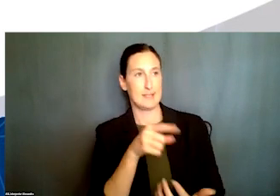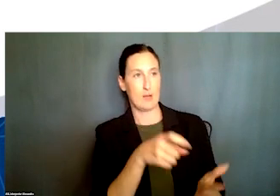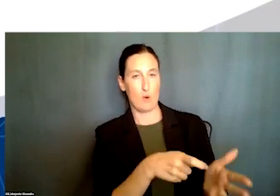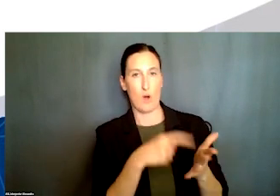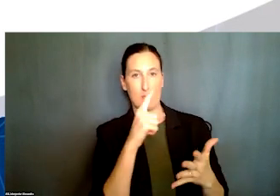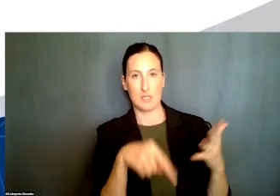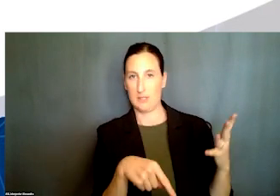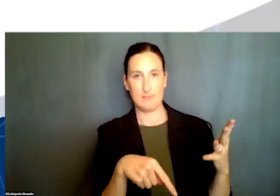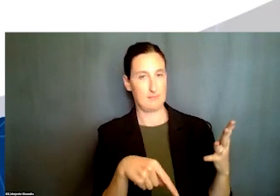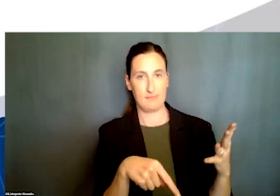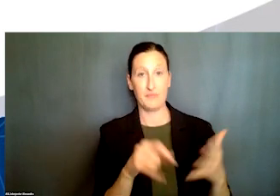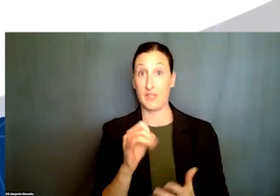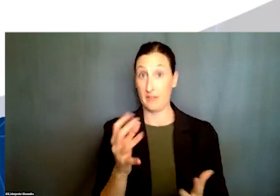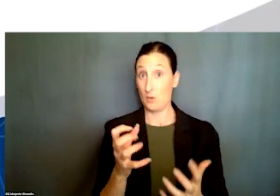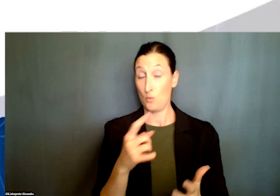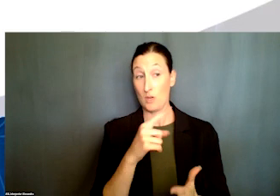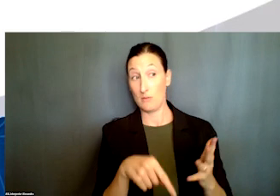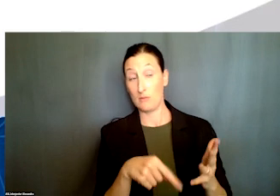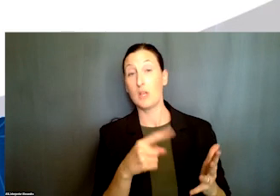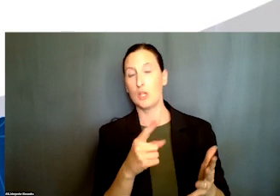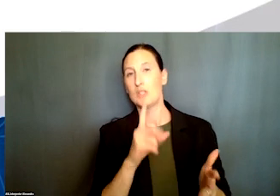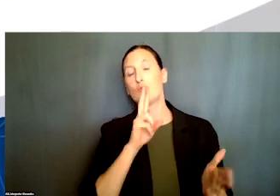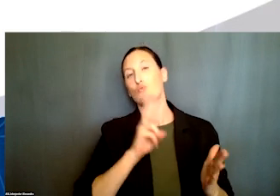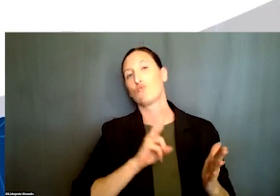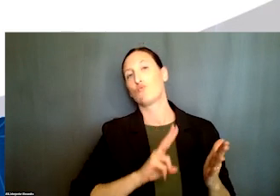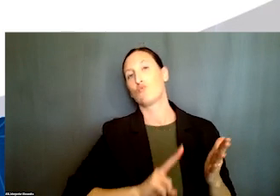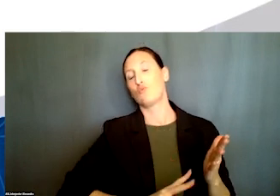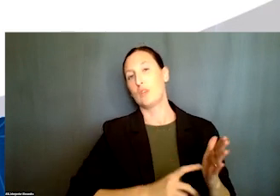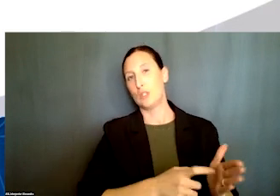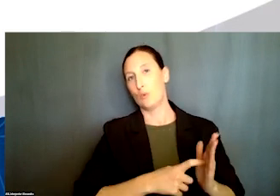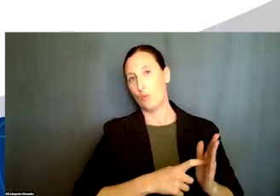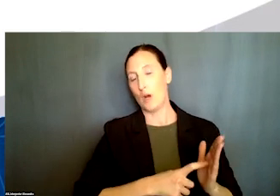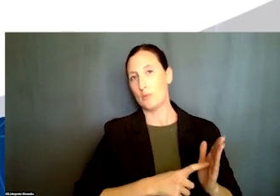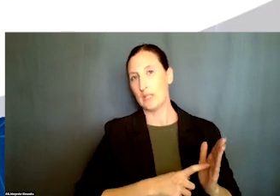you really should read the solicitation carefully and follow the instructions.